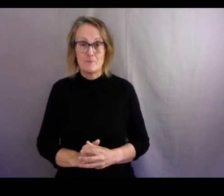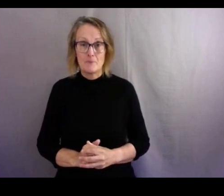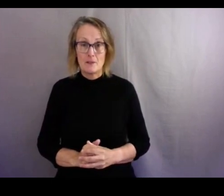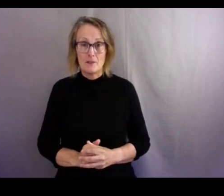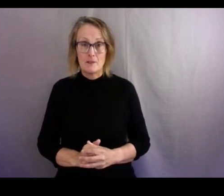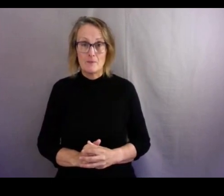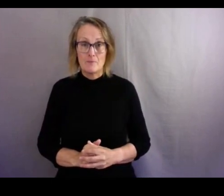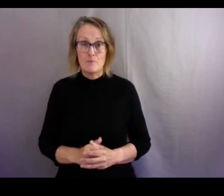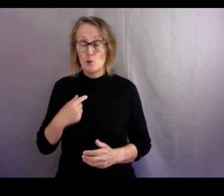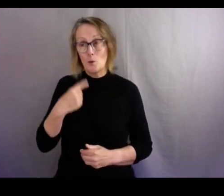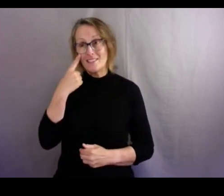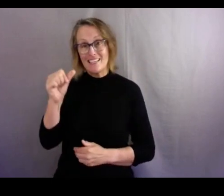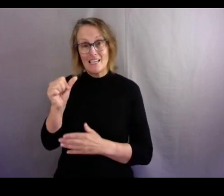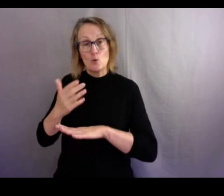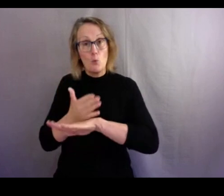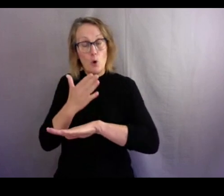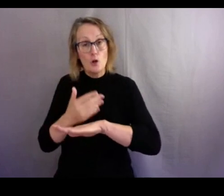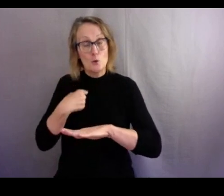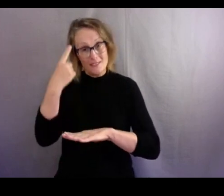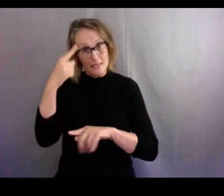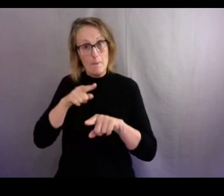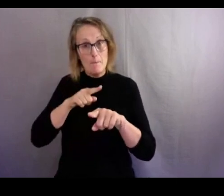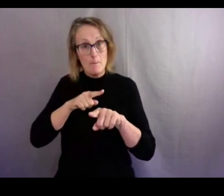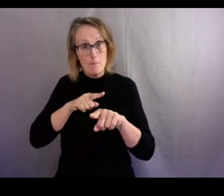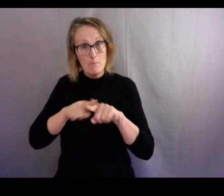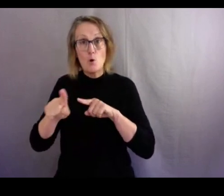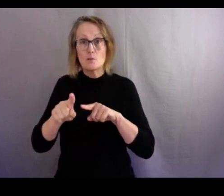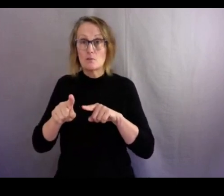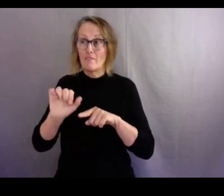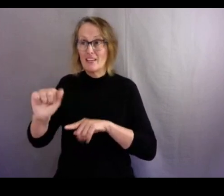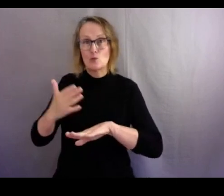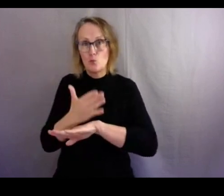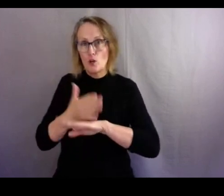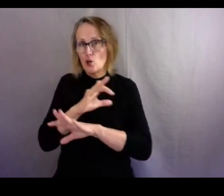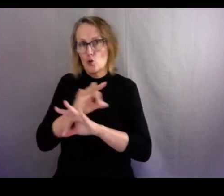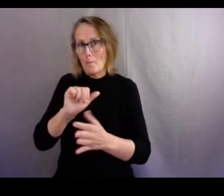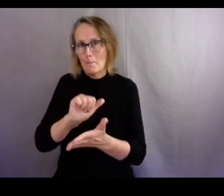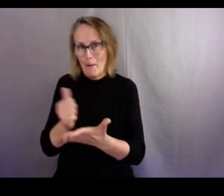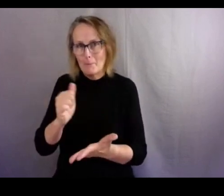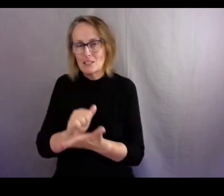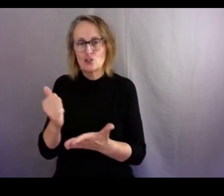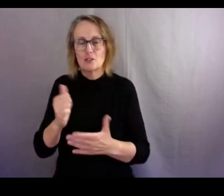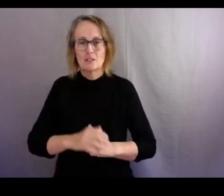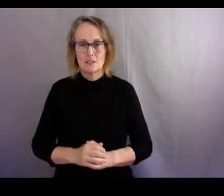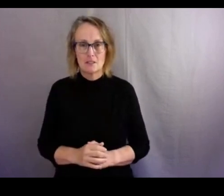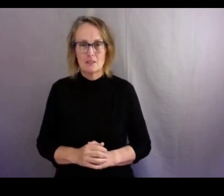This may be because most of them are unpublished or partially published or simply misunderstood.